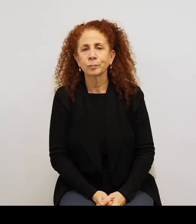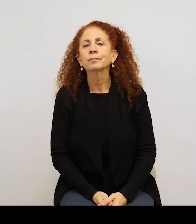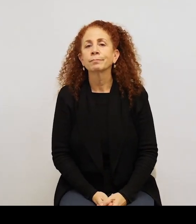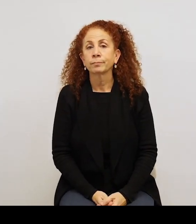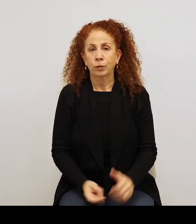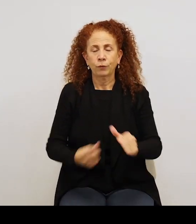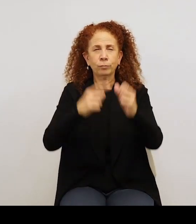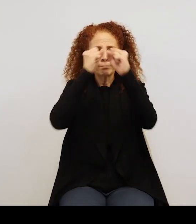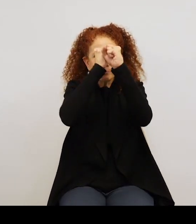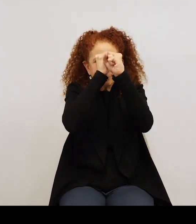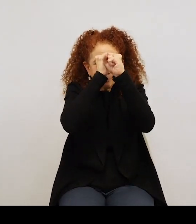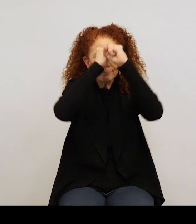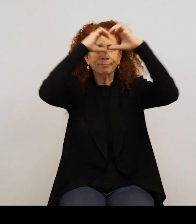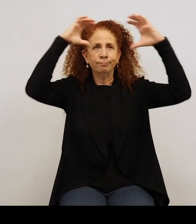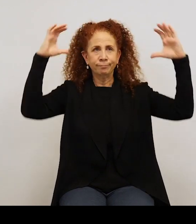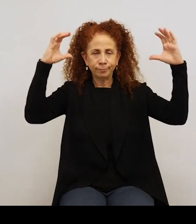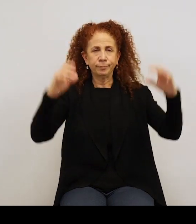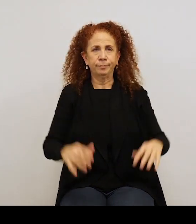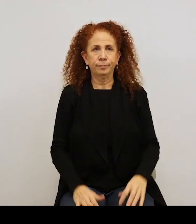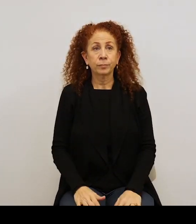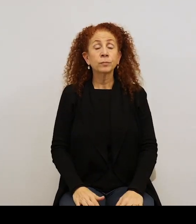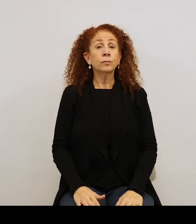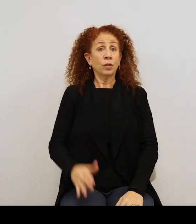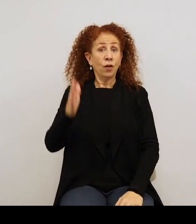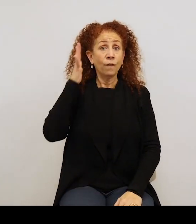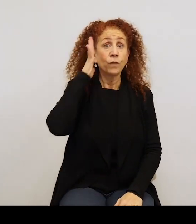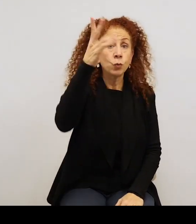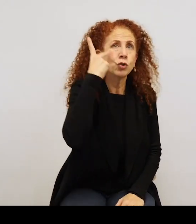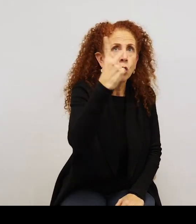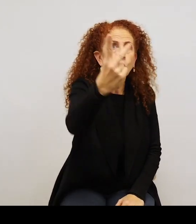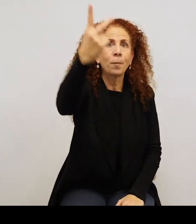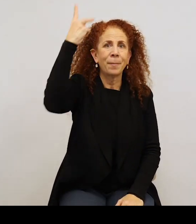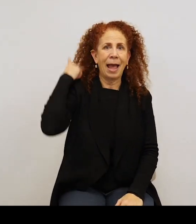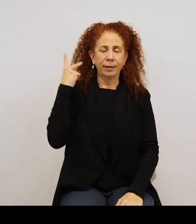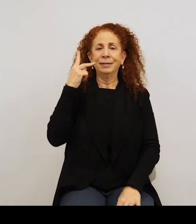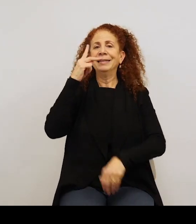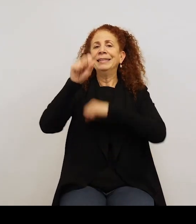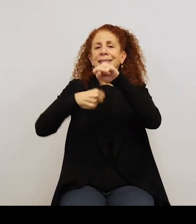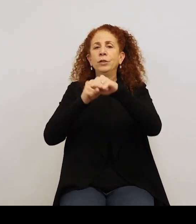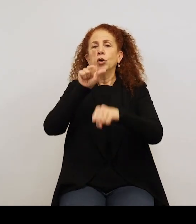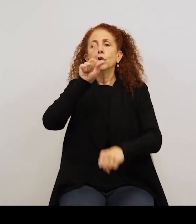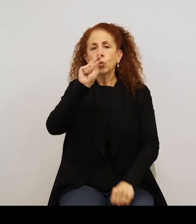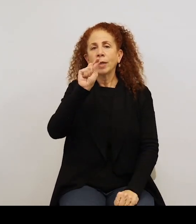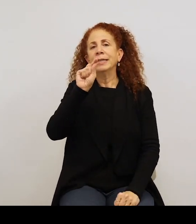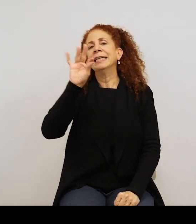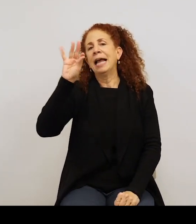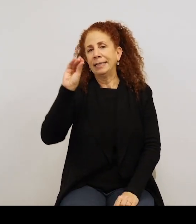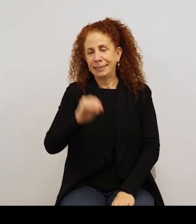Imagine a historical view from the future, the year 2090.